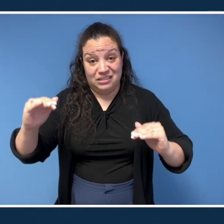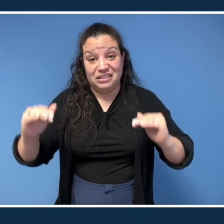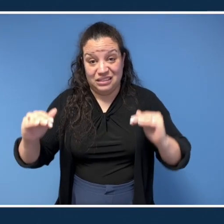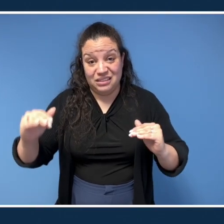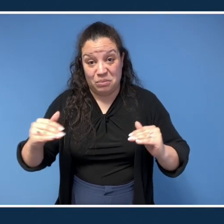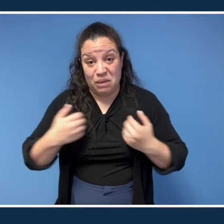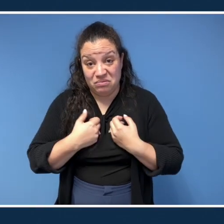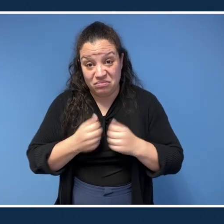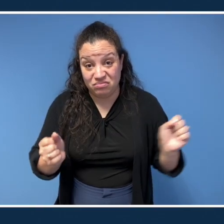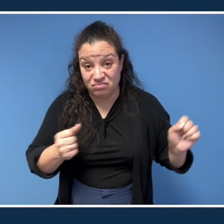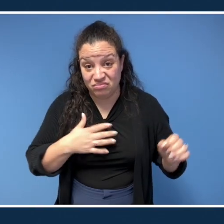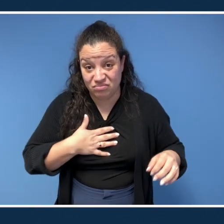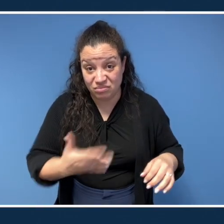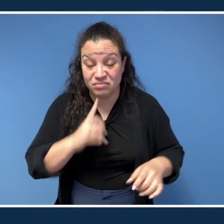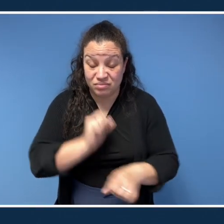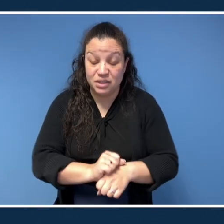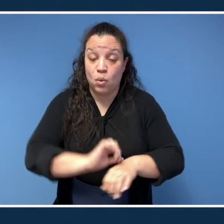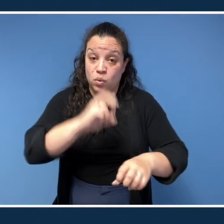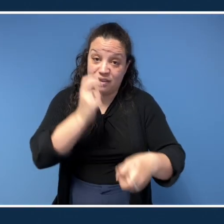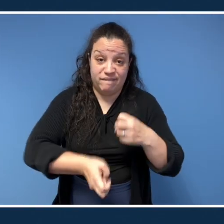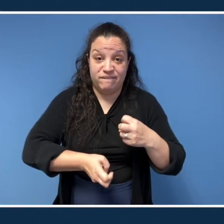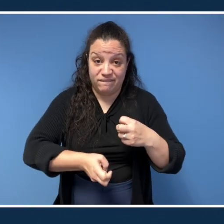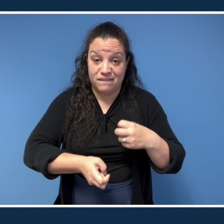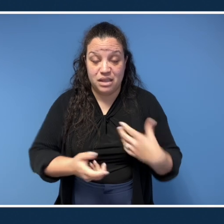it's one of those things that's really challenging. And maybe I was a little bit,